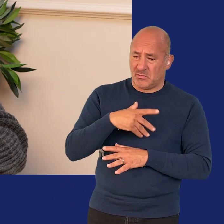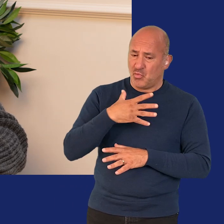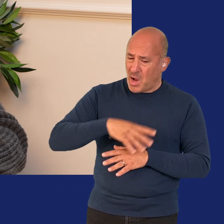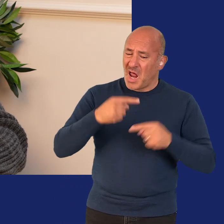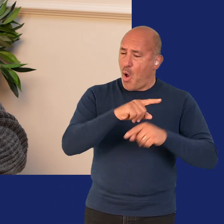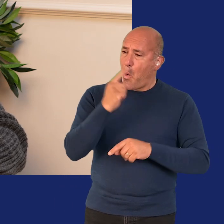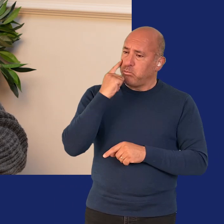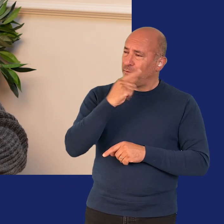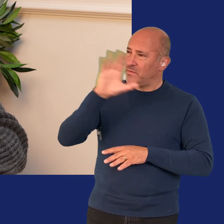certainly